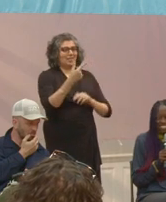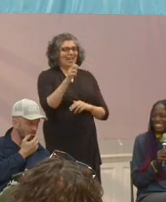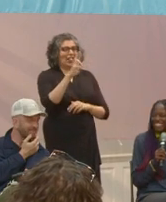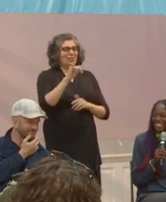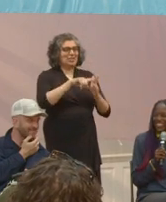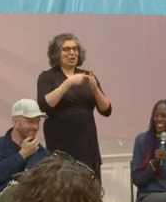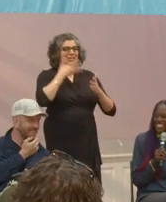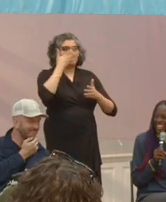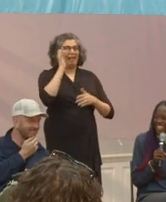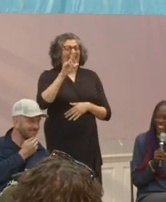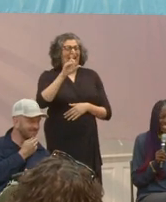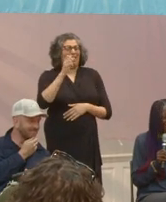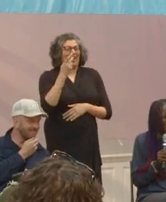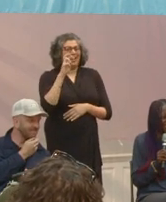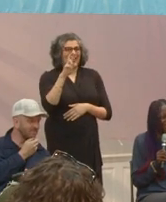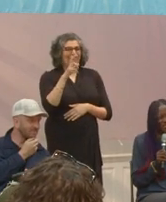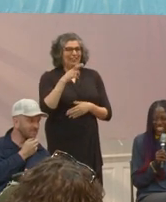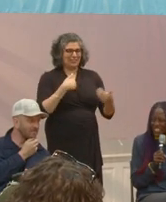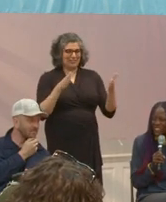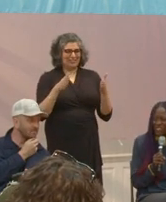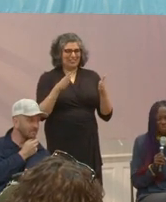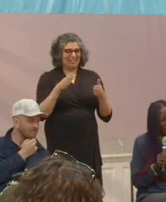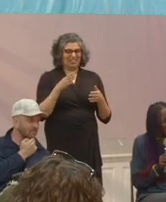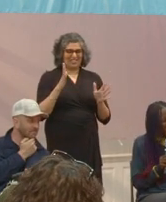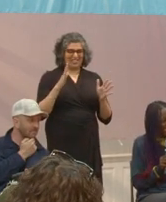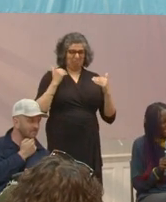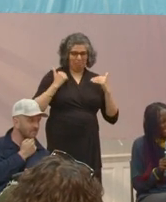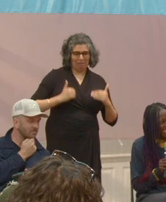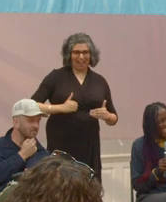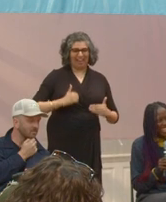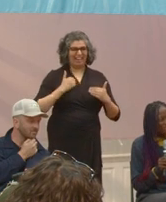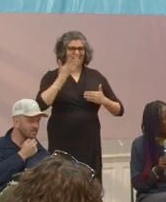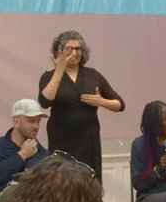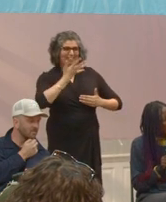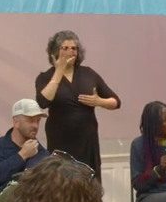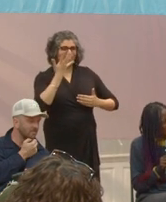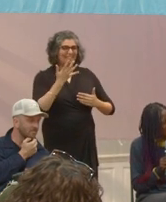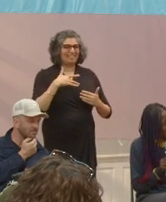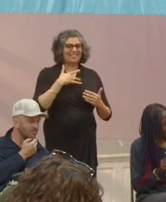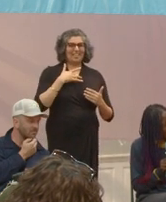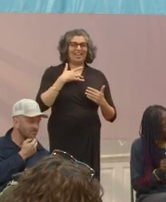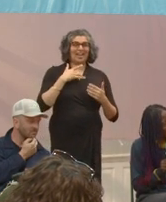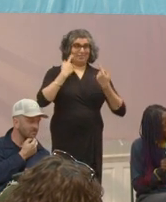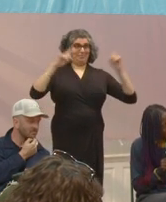kind of just like there's like this like residue of bodiness. And that felt like one of the most successful aspects of the